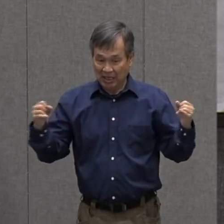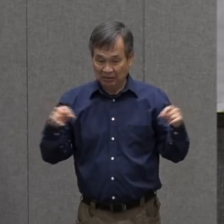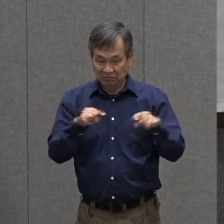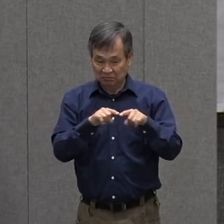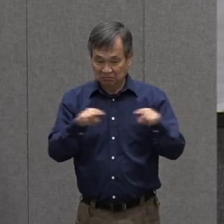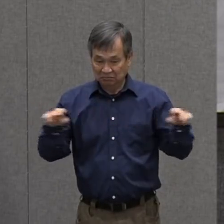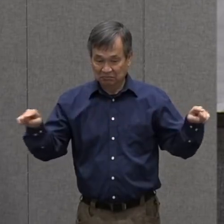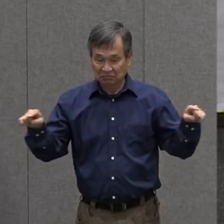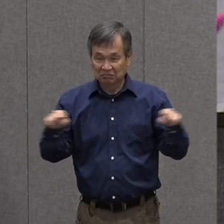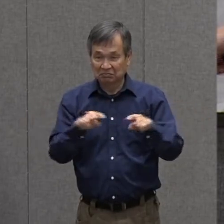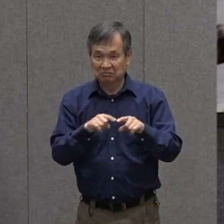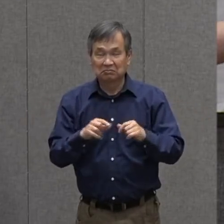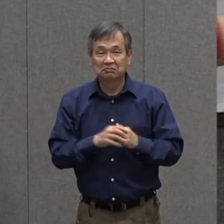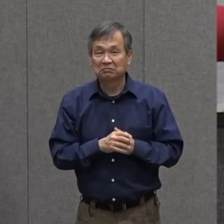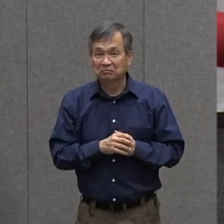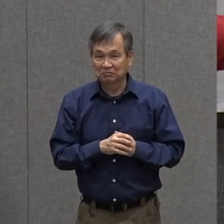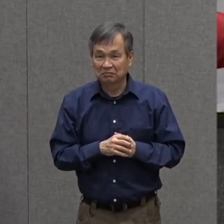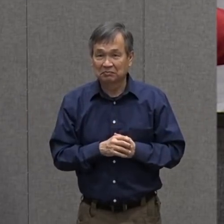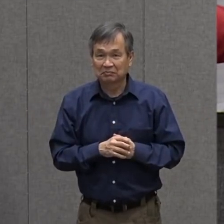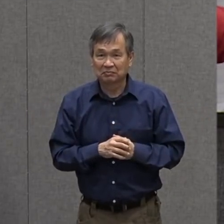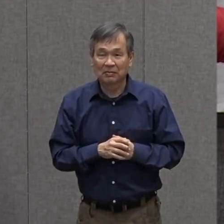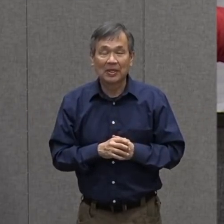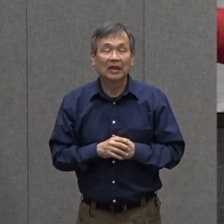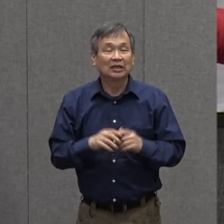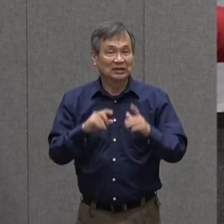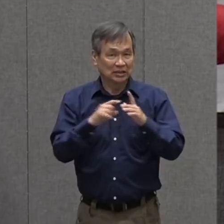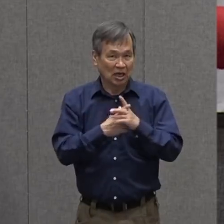Oh, well, starts at 200 and it goes to 500.